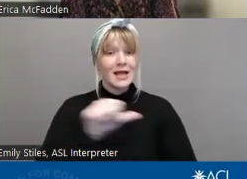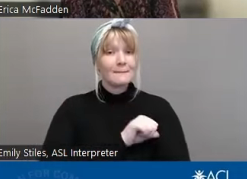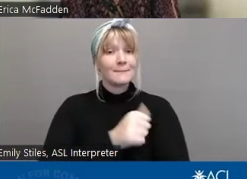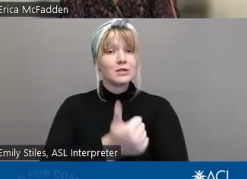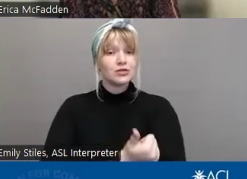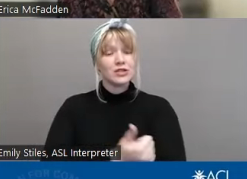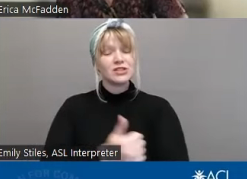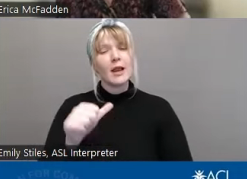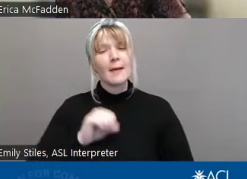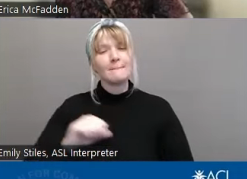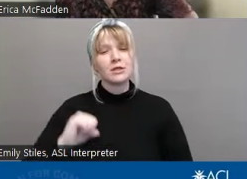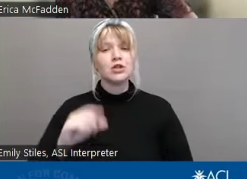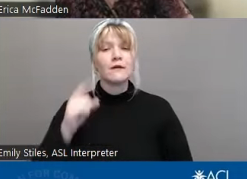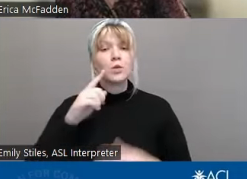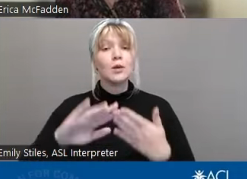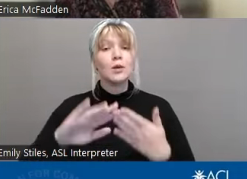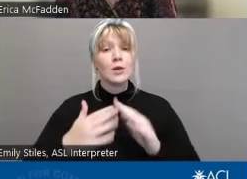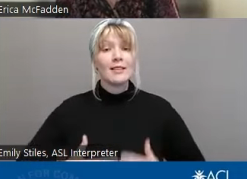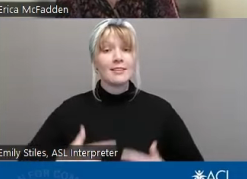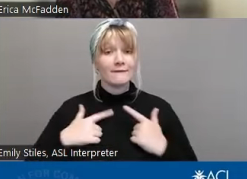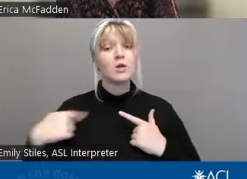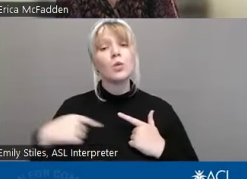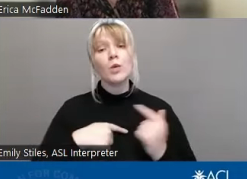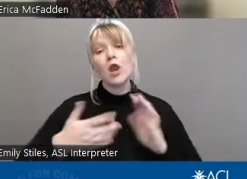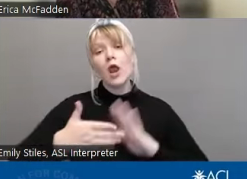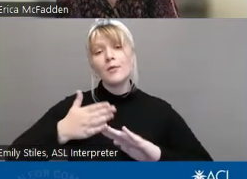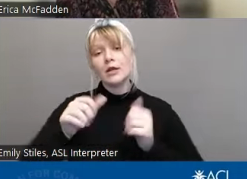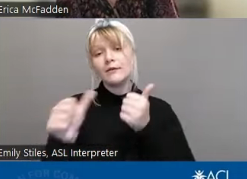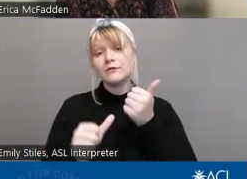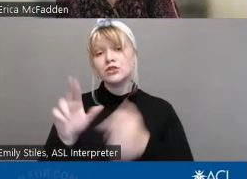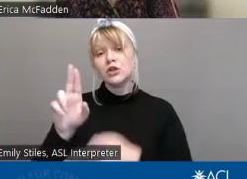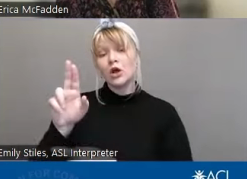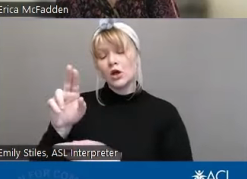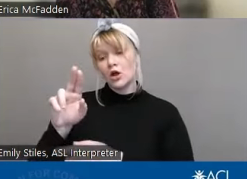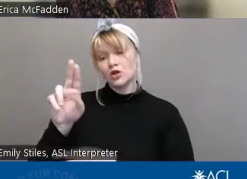We are an operating division under the U.S. Department of Health and Human Services.